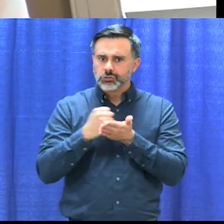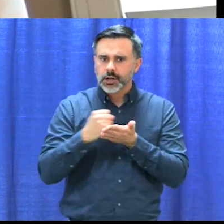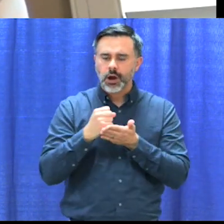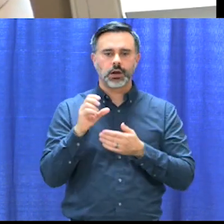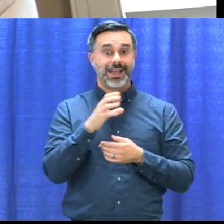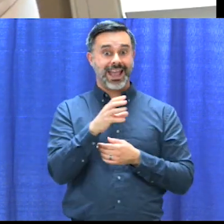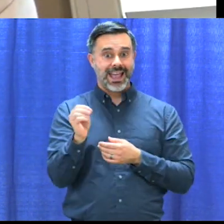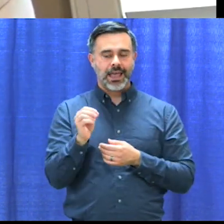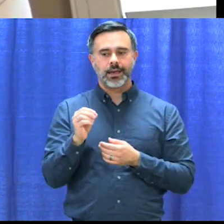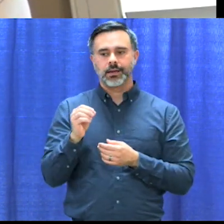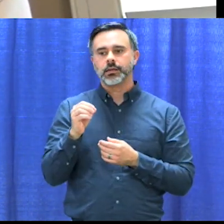security number must be provided.